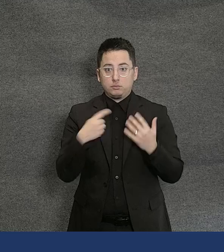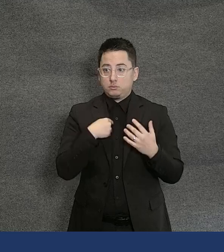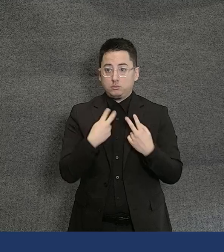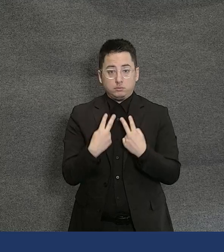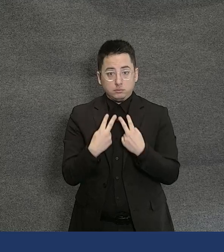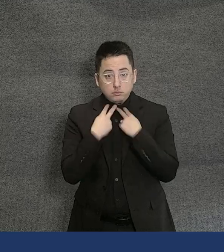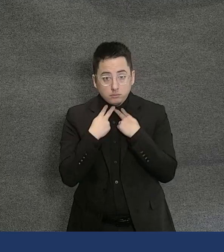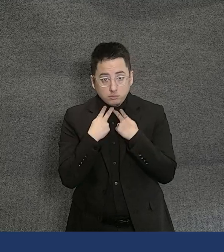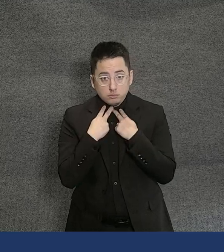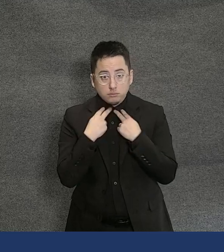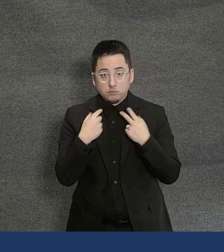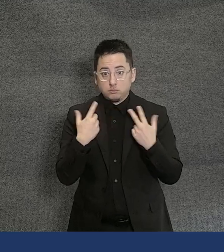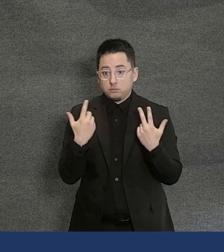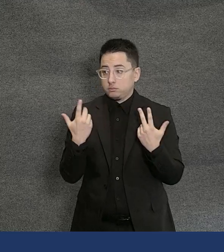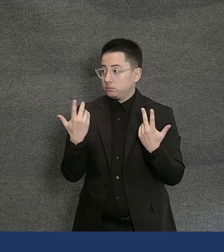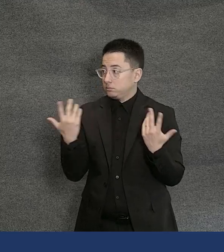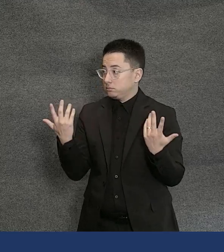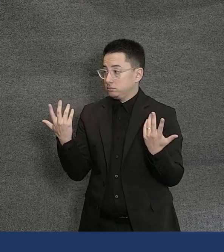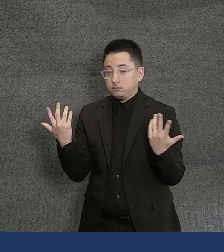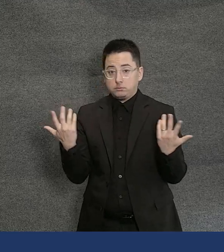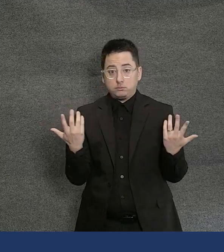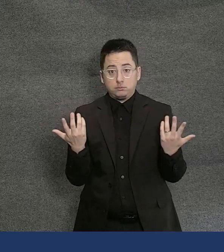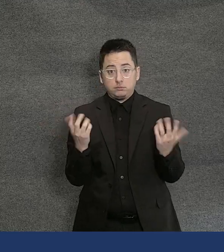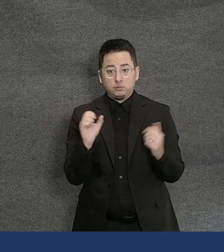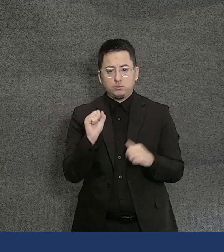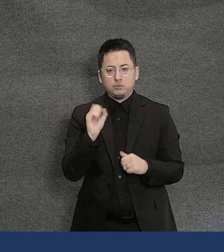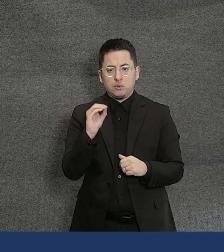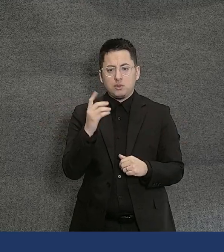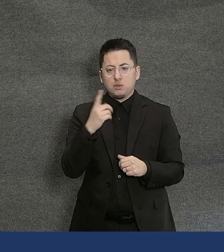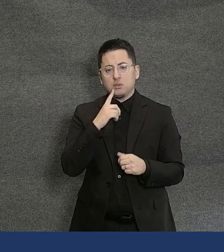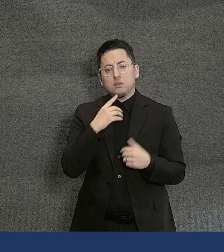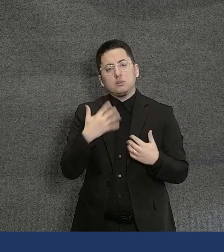and there was just a lot of anxiety at that moment,